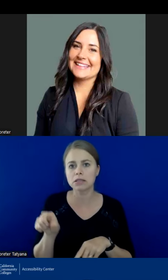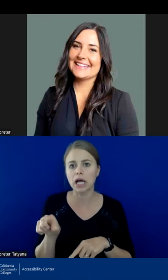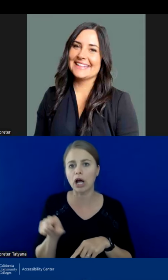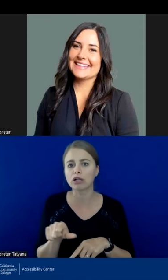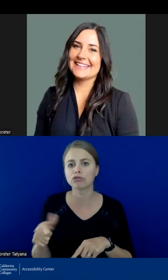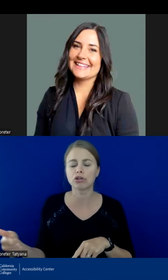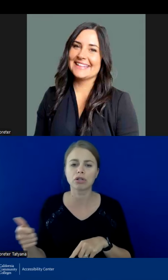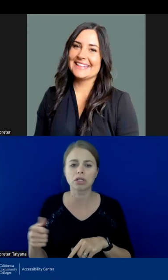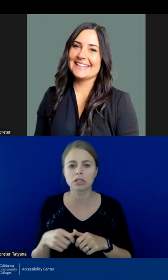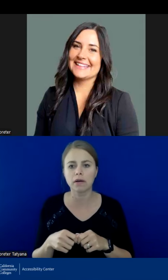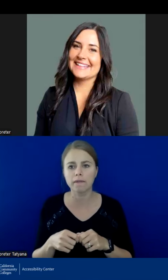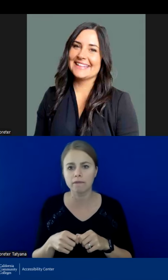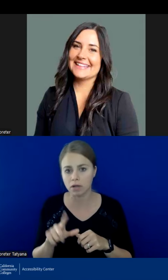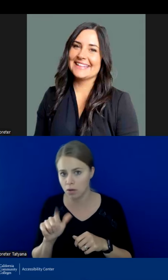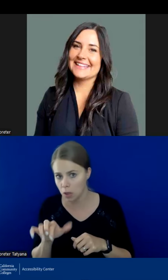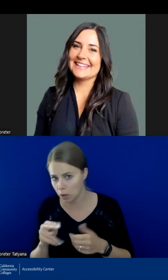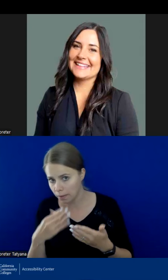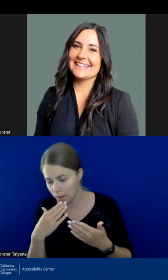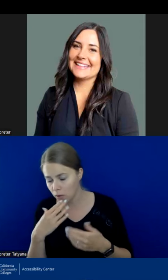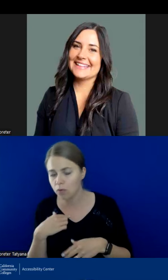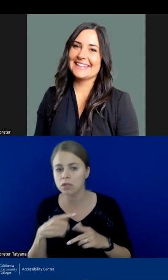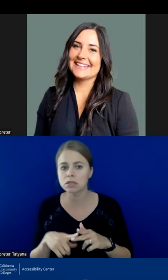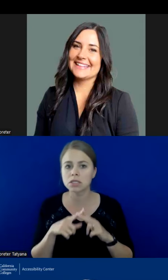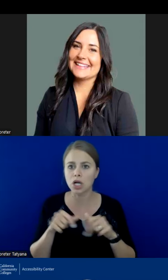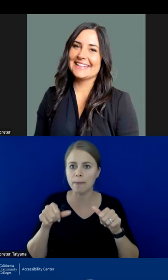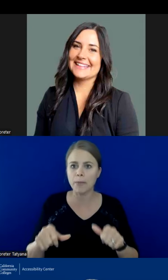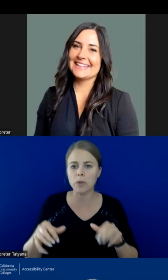Lauren thank you, started posting description of each branch.